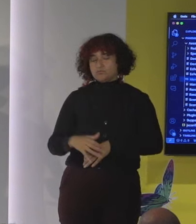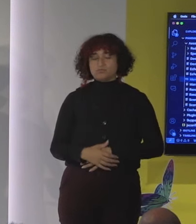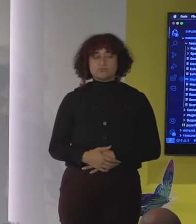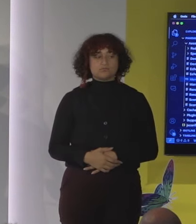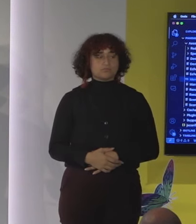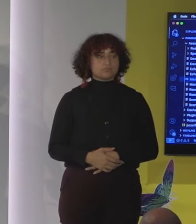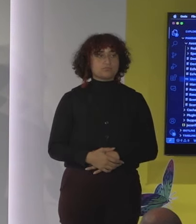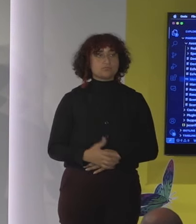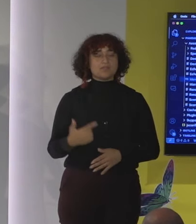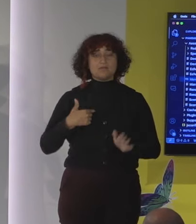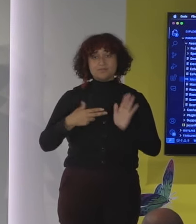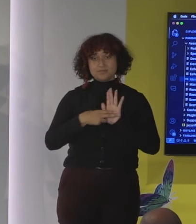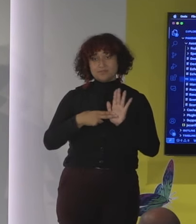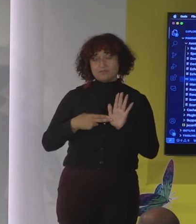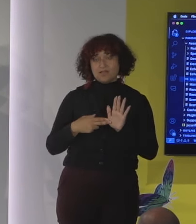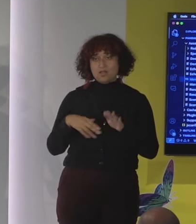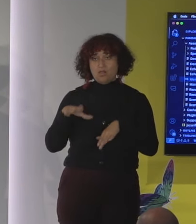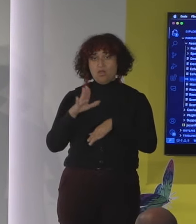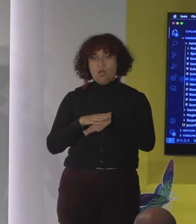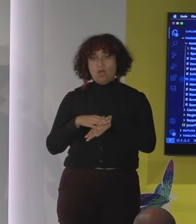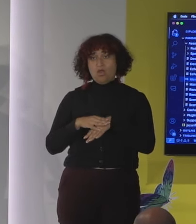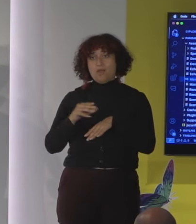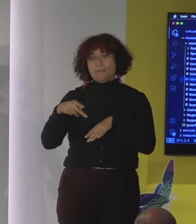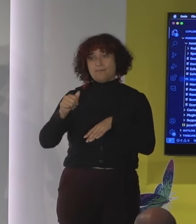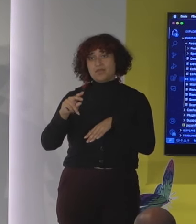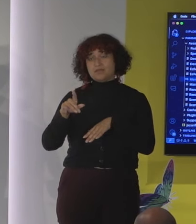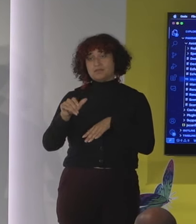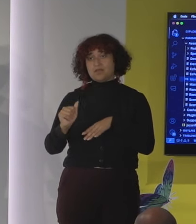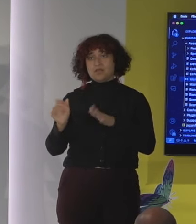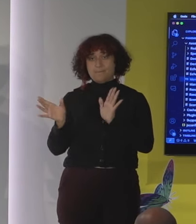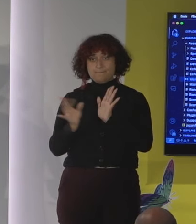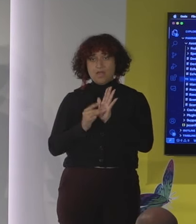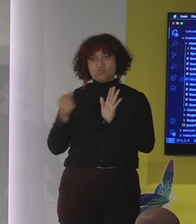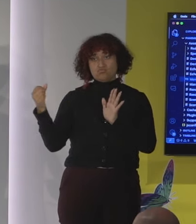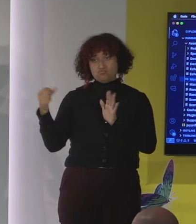I'm gonna define on panda button trigger end.